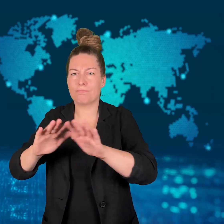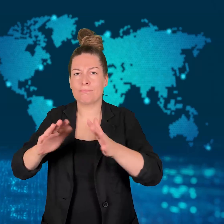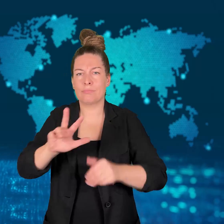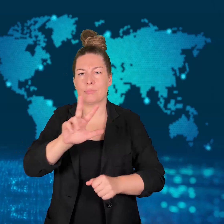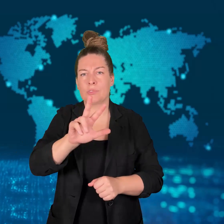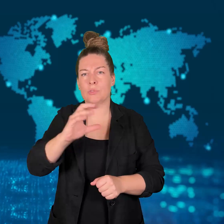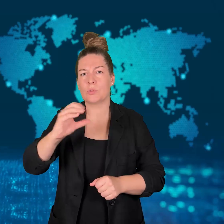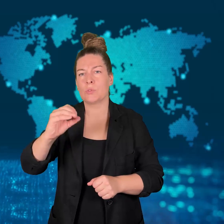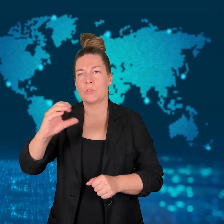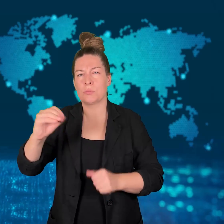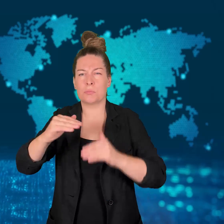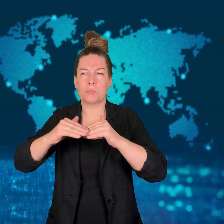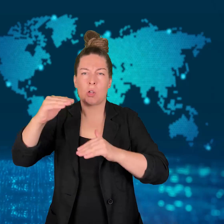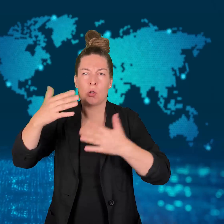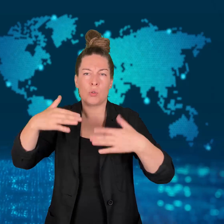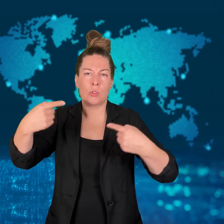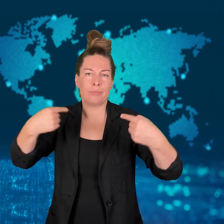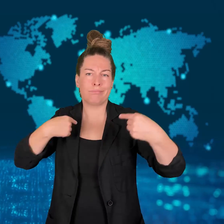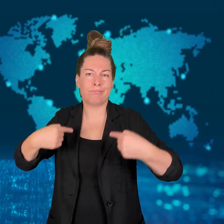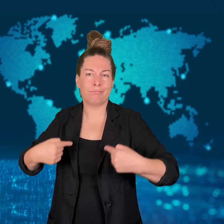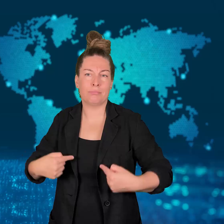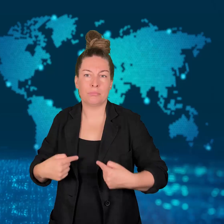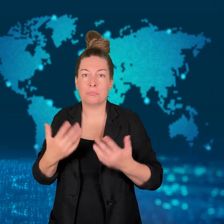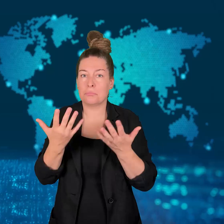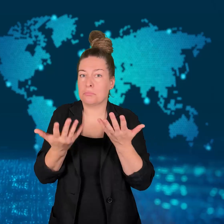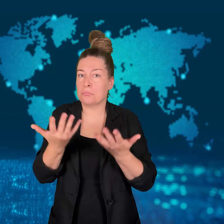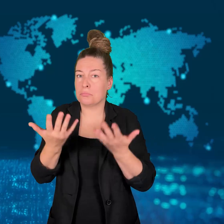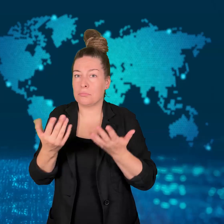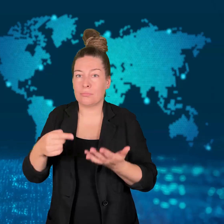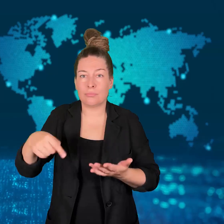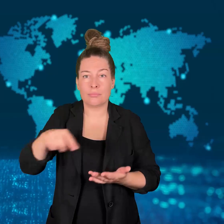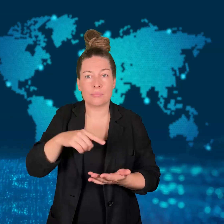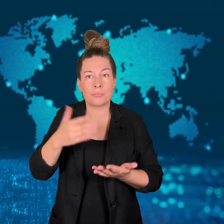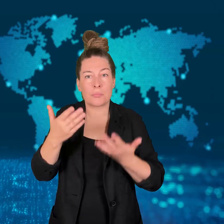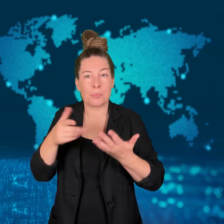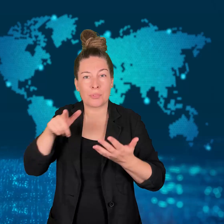Over 300 have been reported injured.